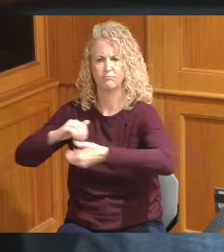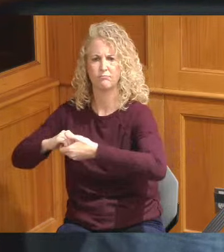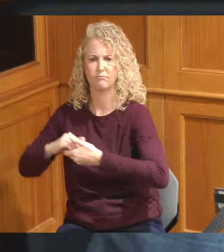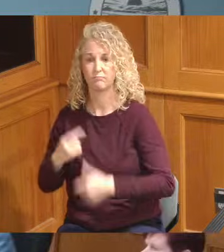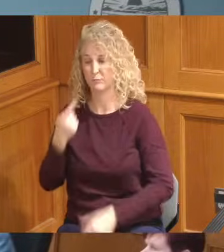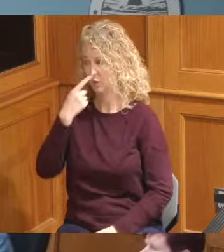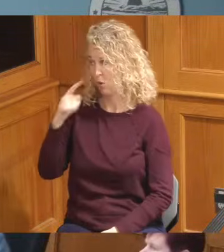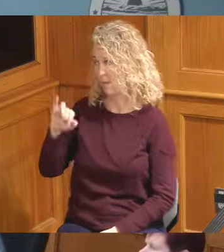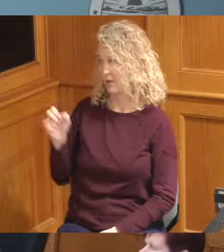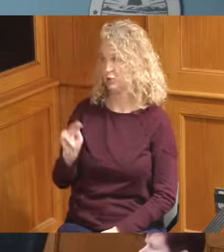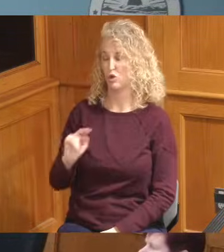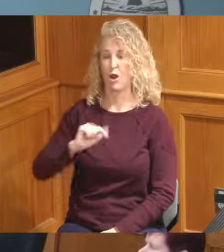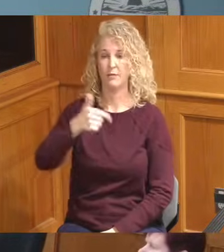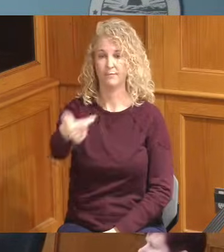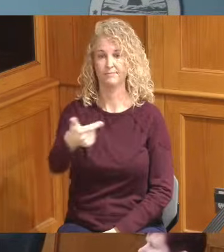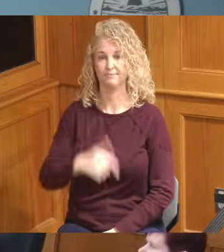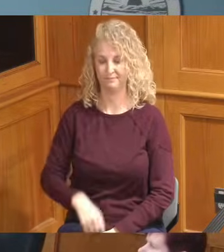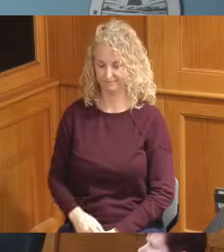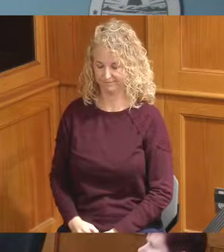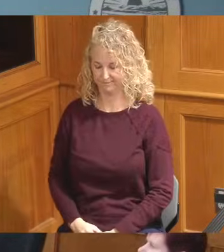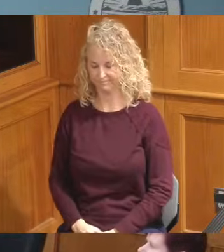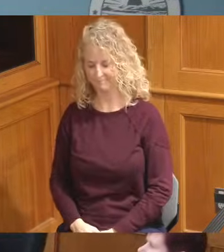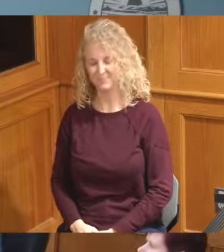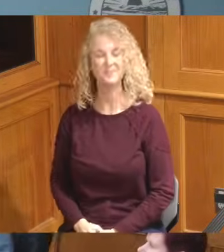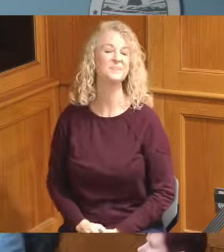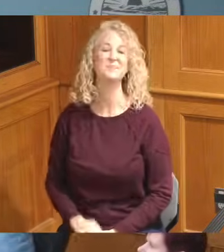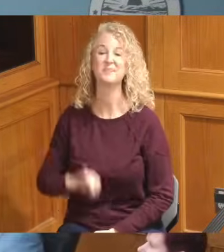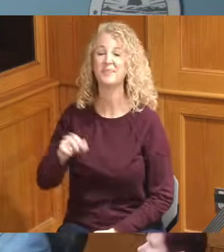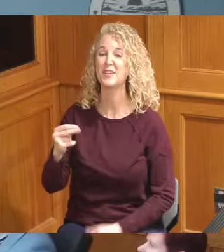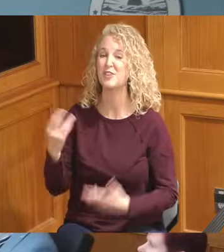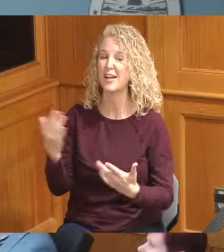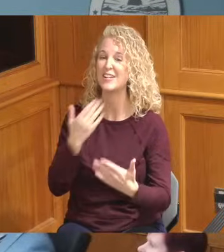is here. Turn right to There we go. John is here. John, thank you. Commissioners John Nelson,